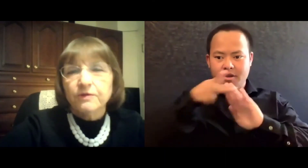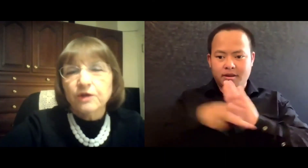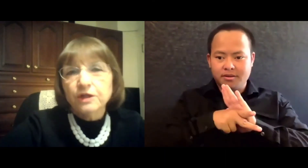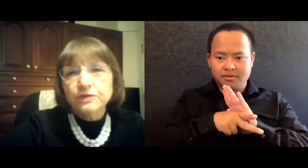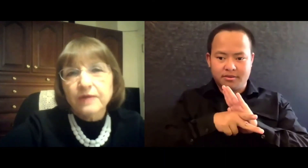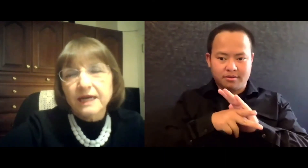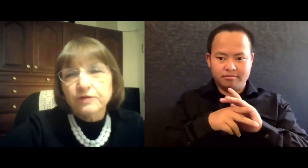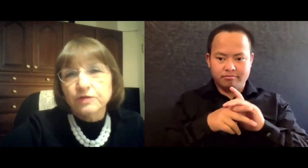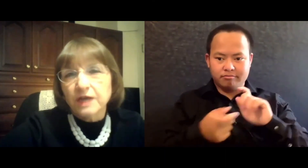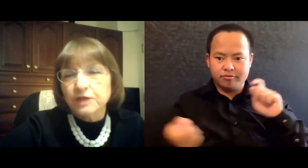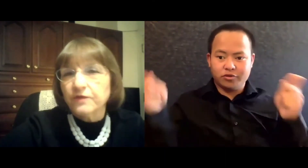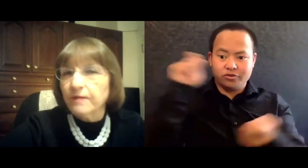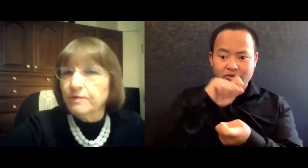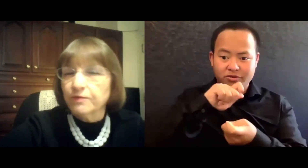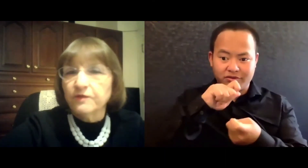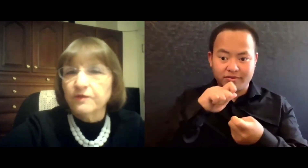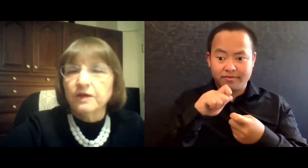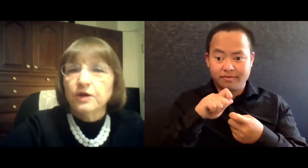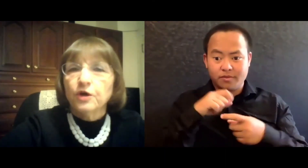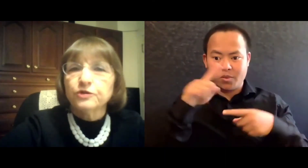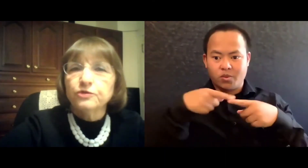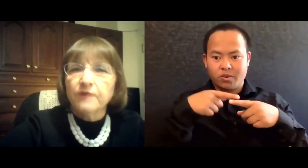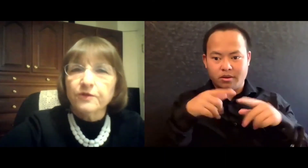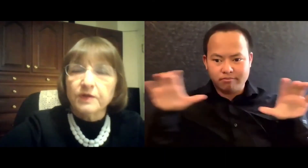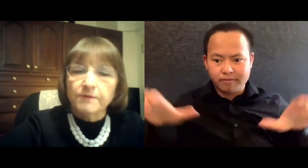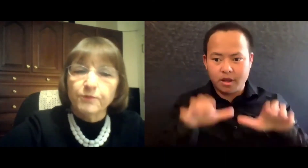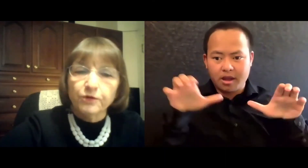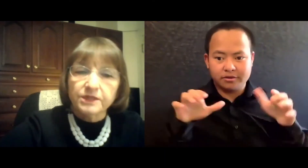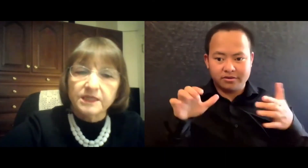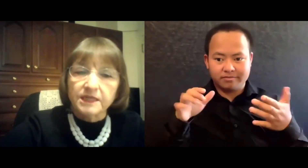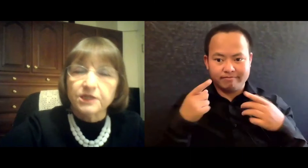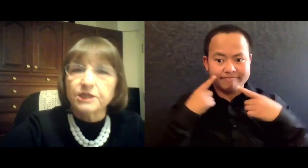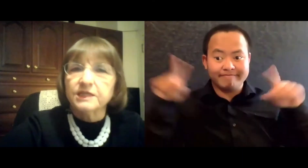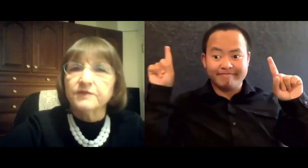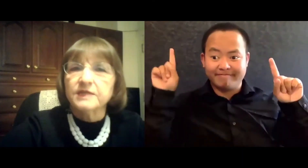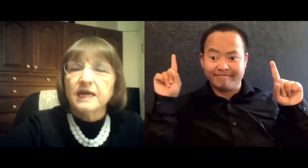And I would also like to touch very briefly on two other important initiatives